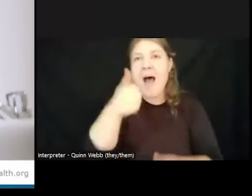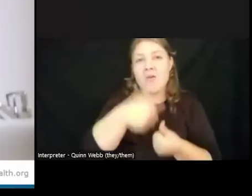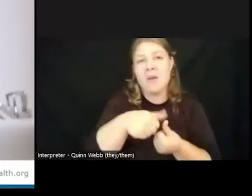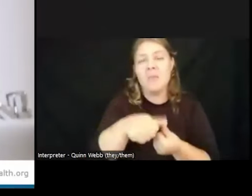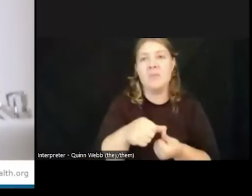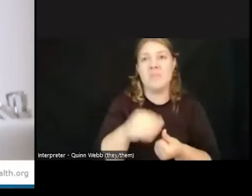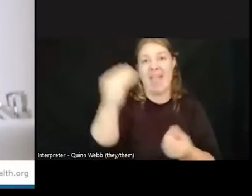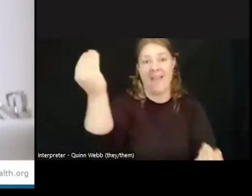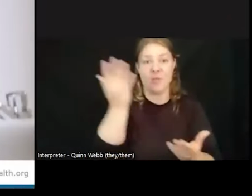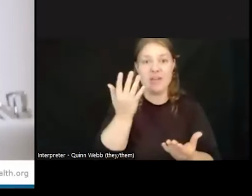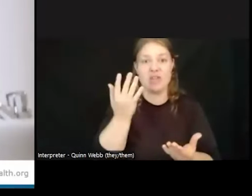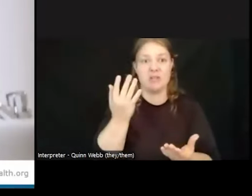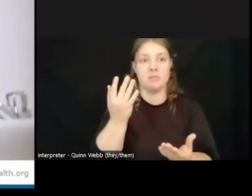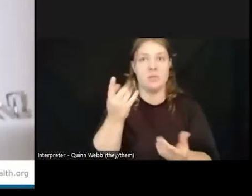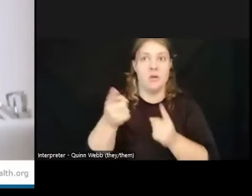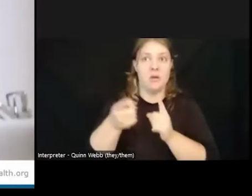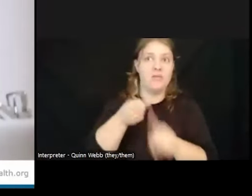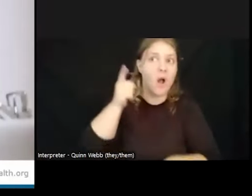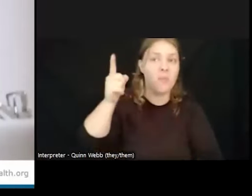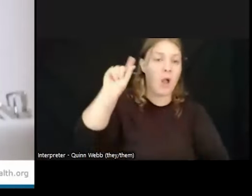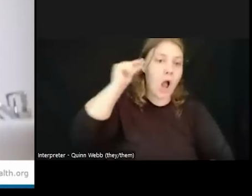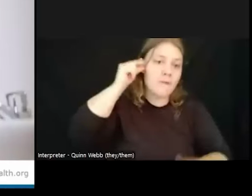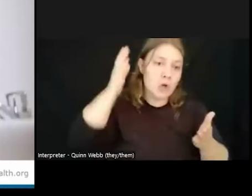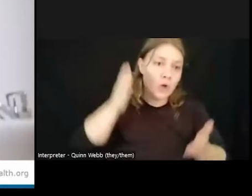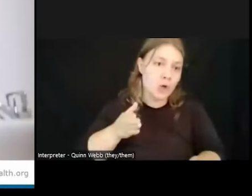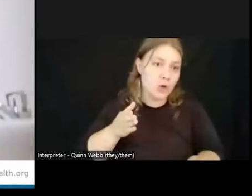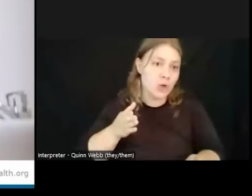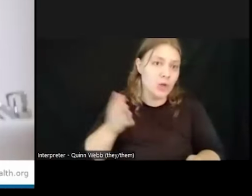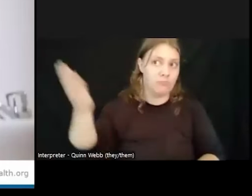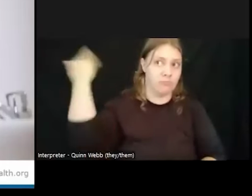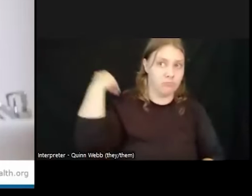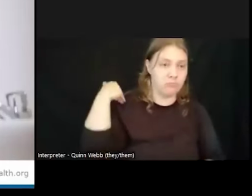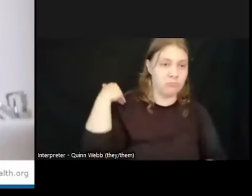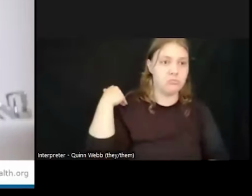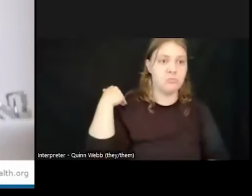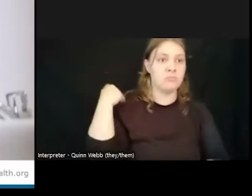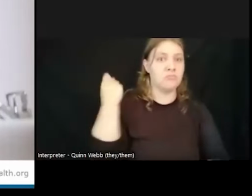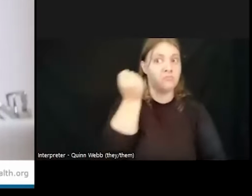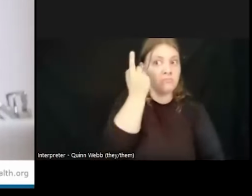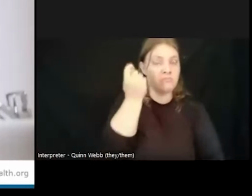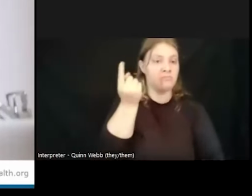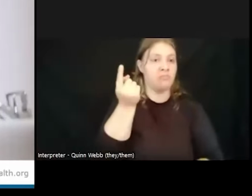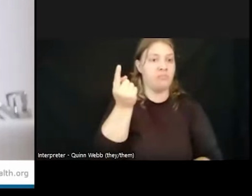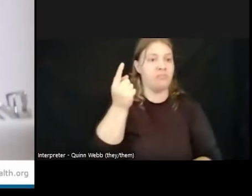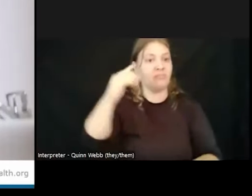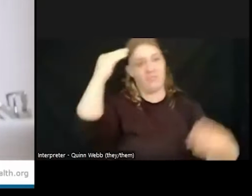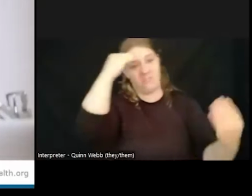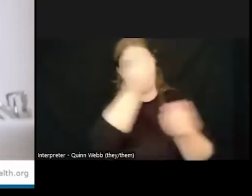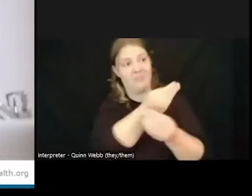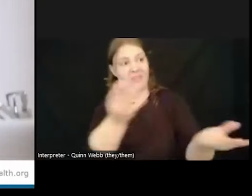being conveyed by our then Governor um that wasn't being conveyed in um sign language